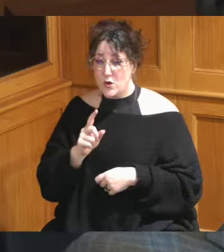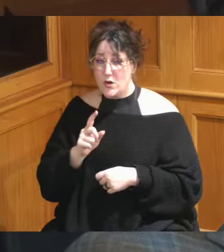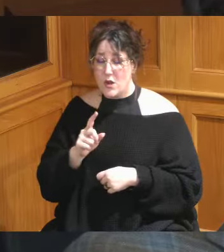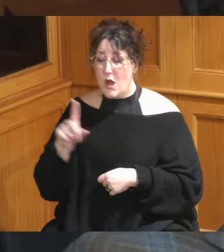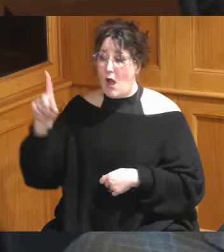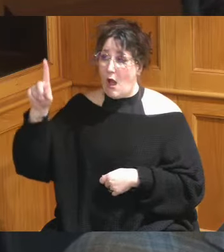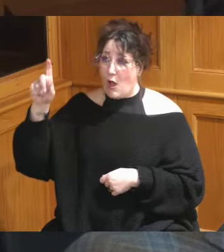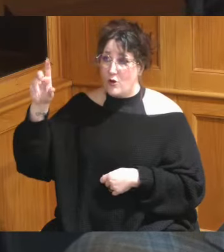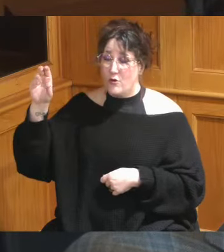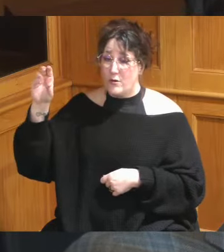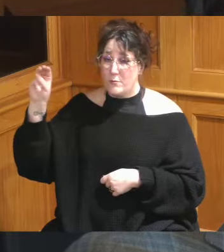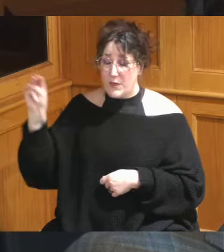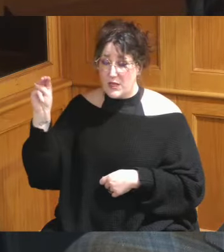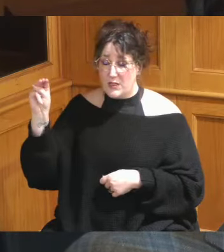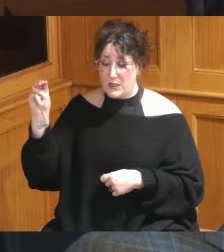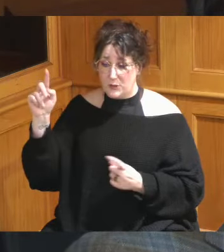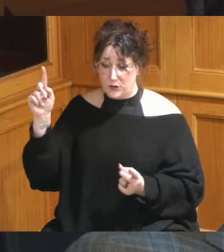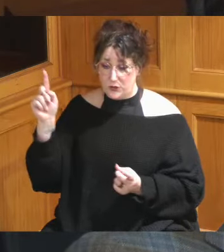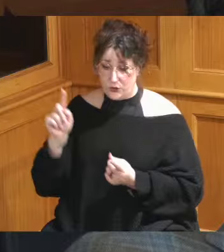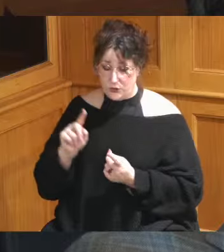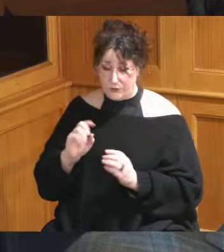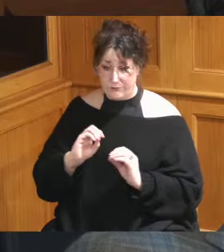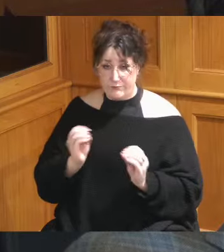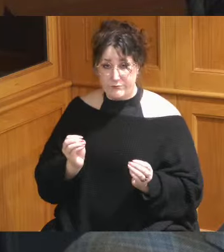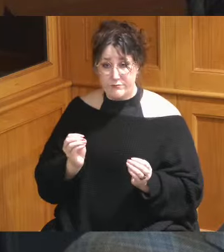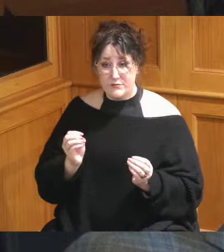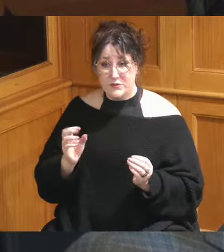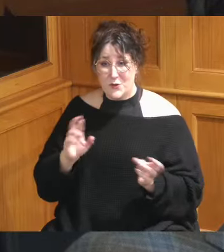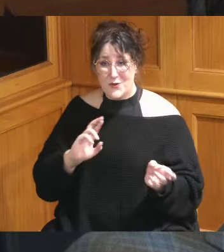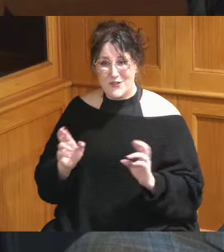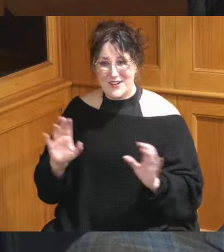million all the way down and now we ain't got no money and now we ready to do something. I